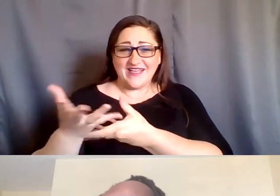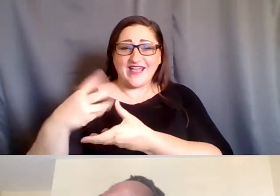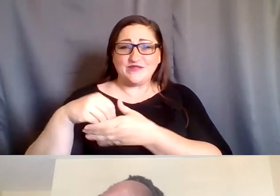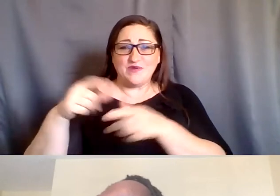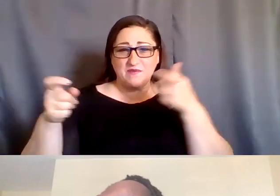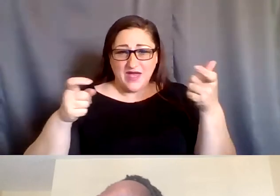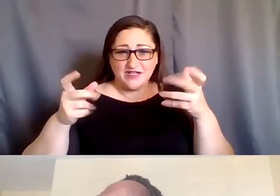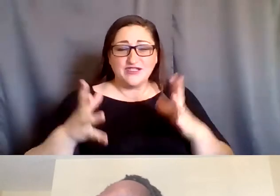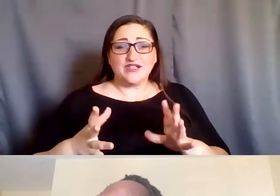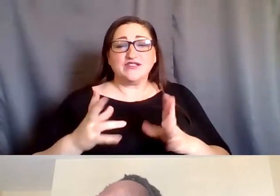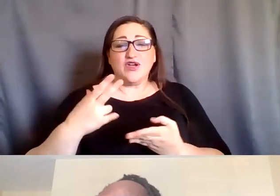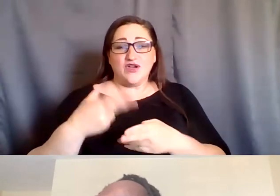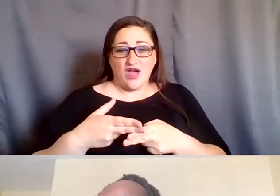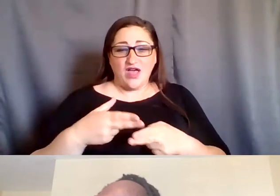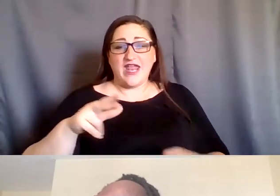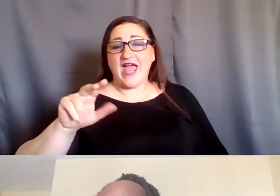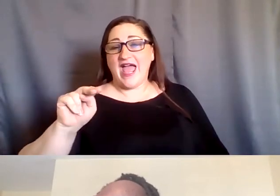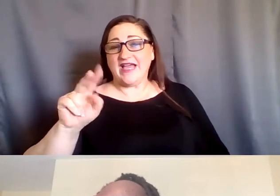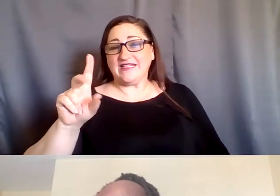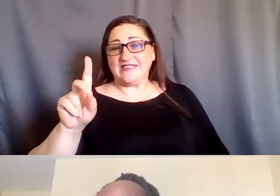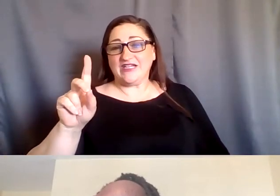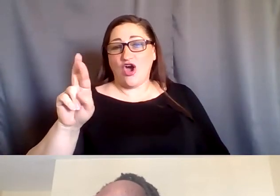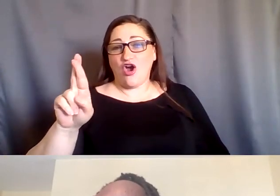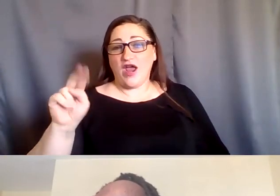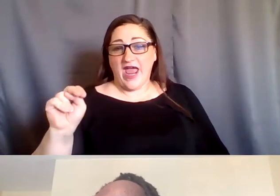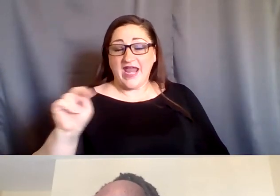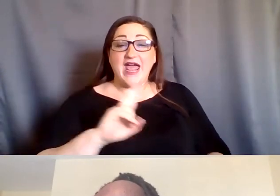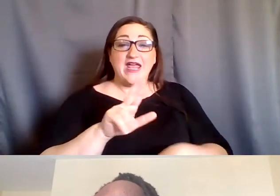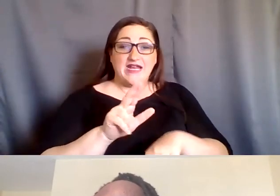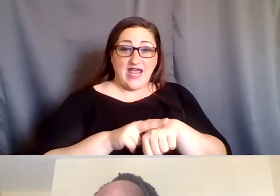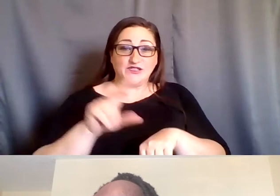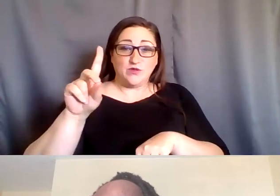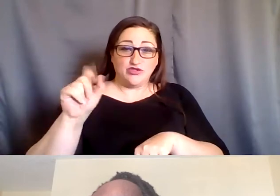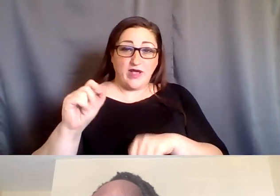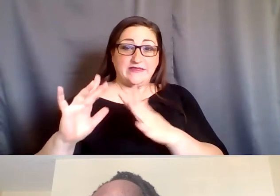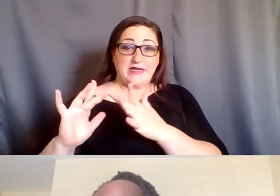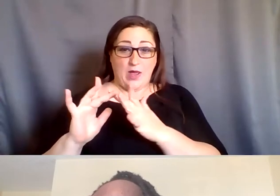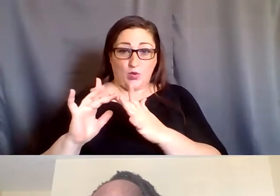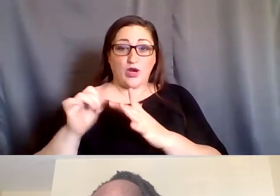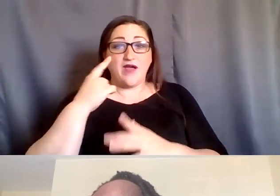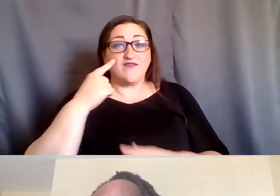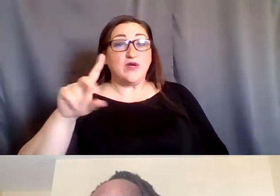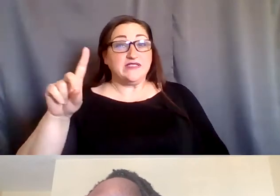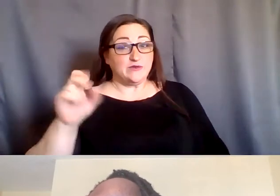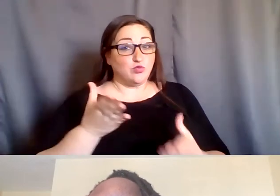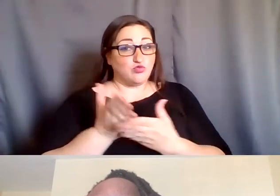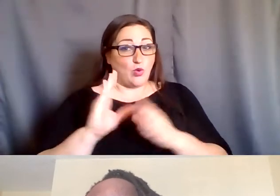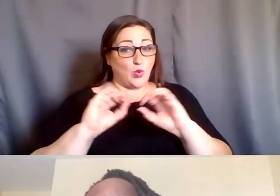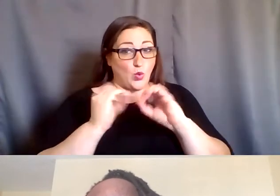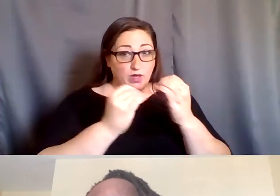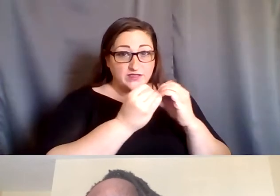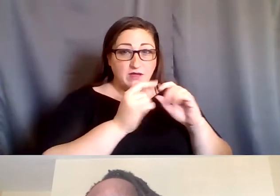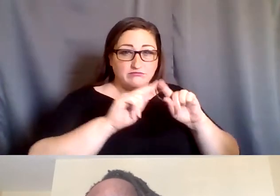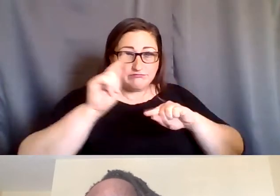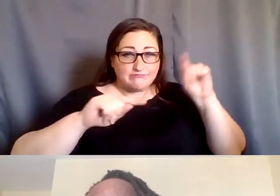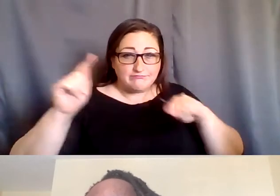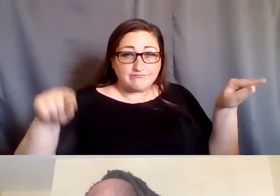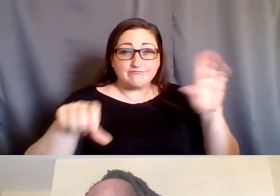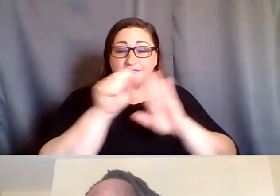the National Disability Rights Network. We’re a national membership association for disability rights organizations that are in every state, territory, and district in the US.